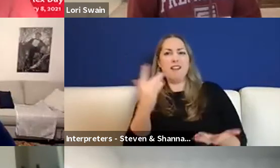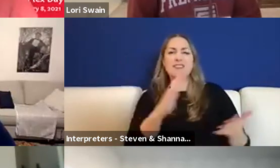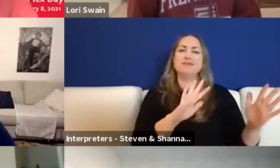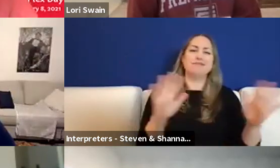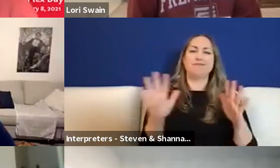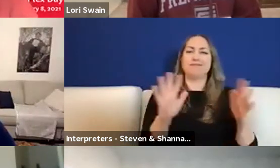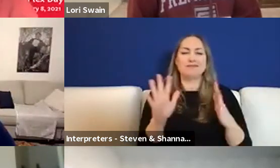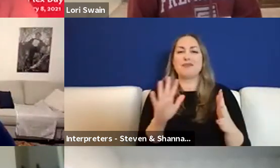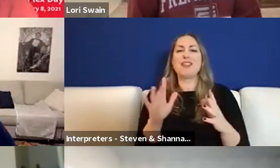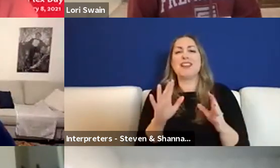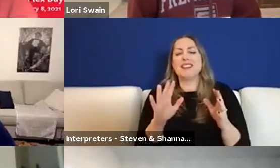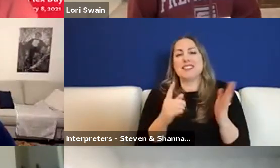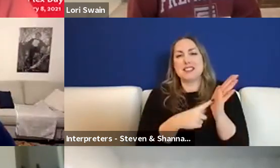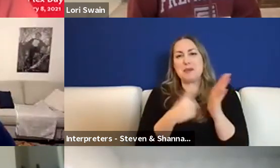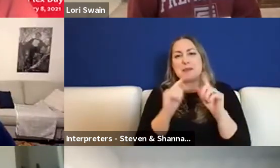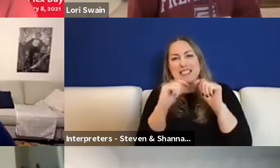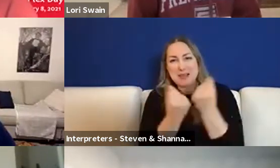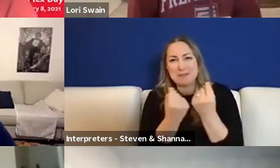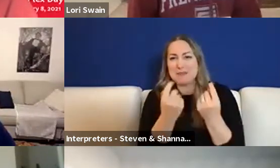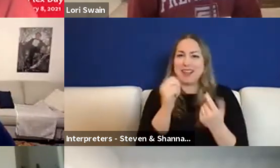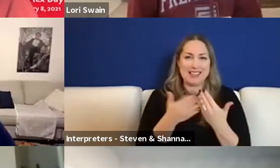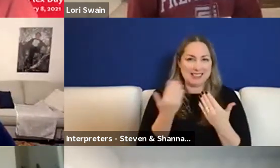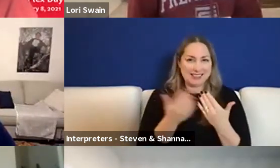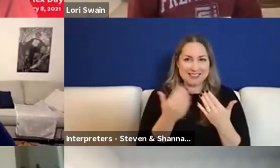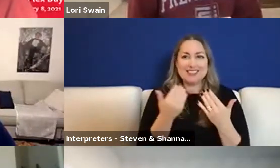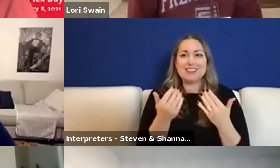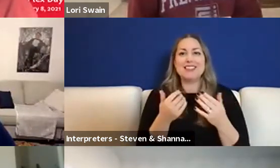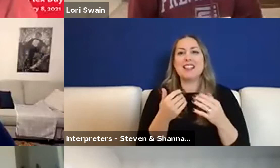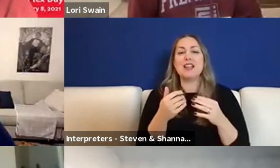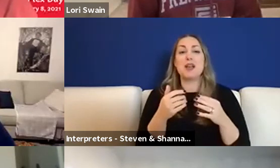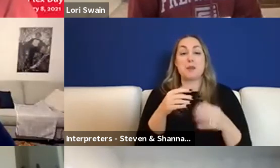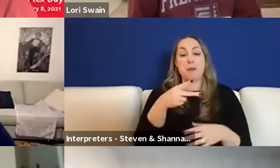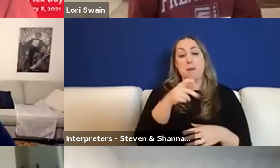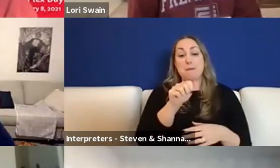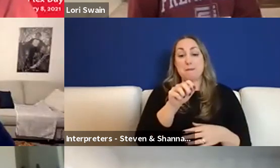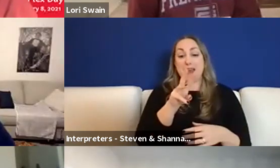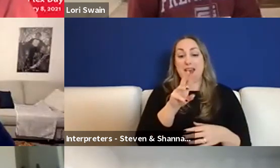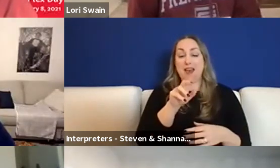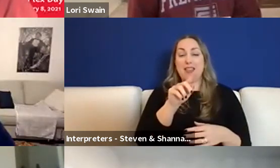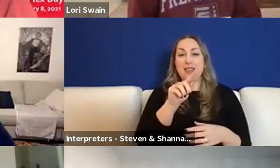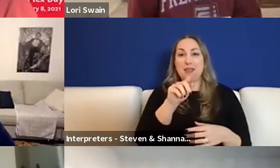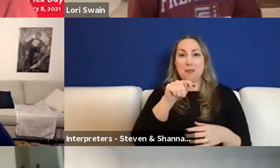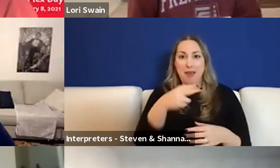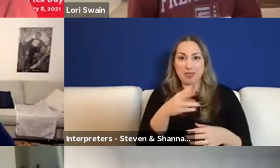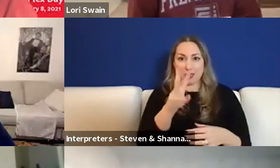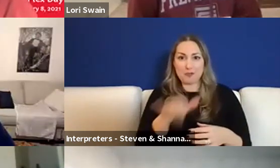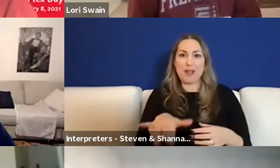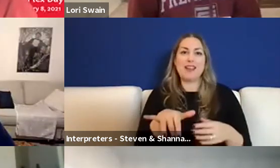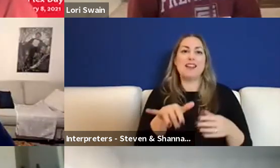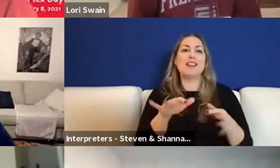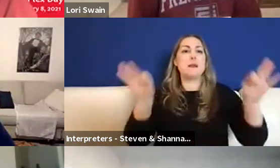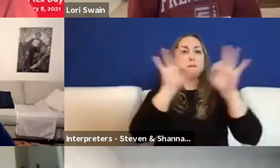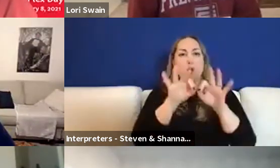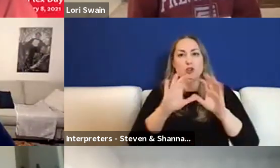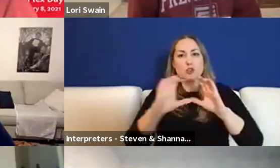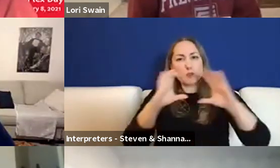best things a pathway or division can do is get to know each other and network have trust. Communicate, be friendly, whenever you